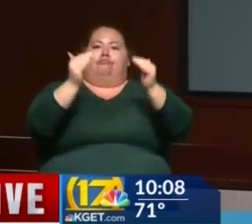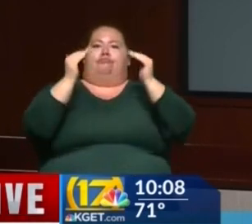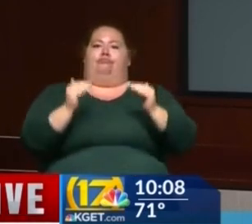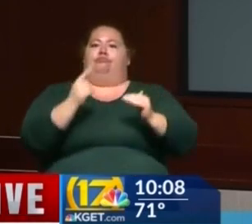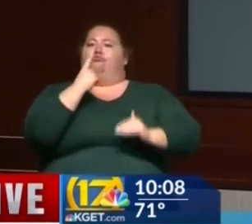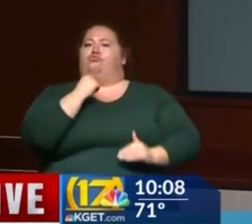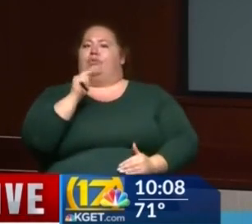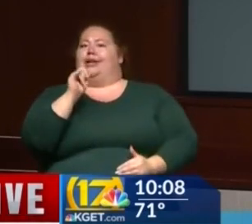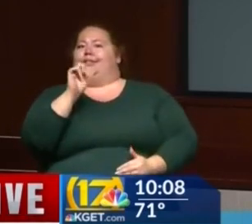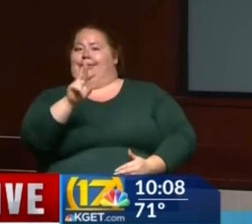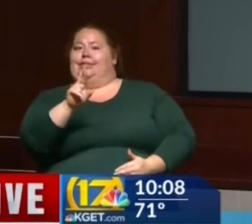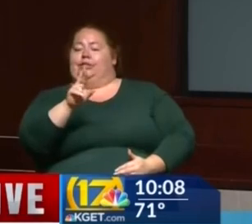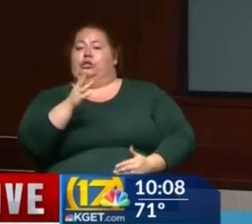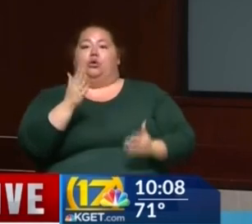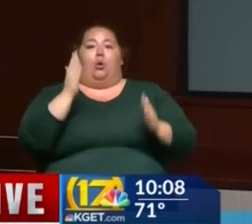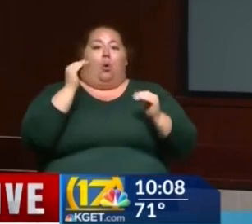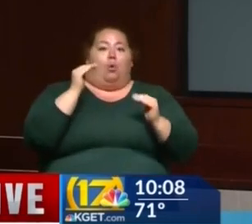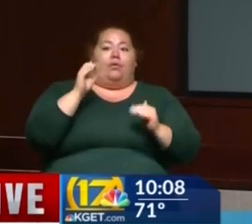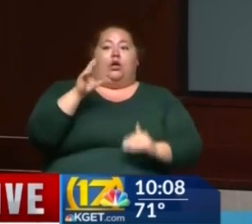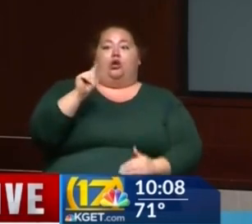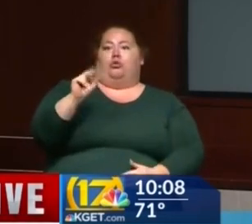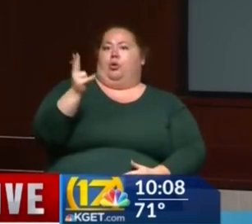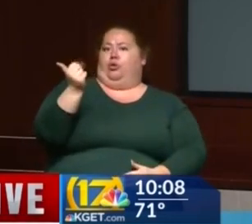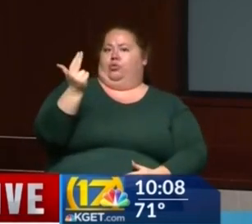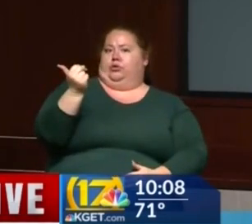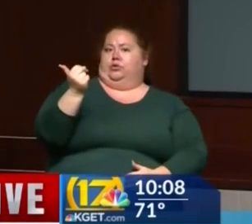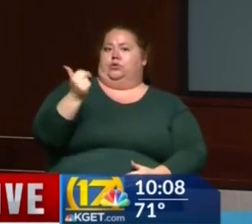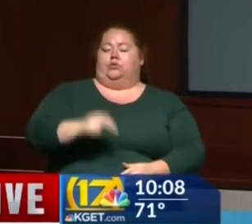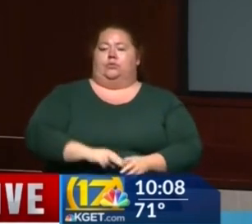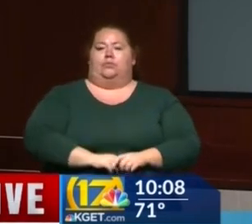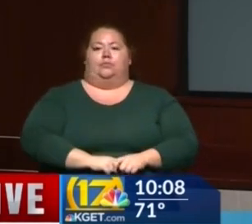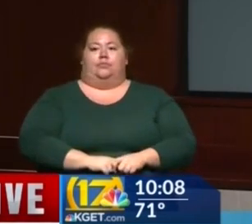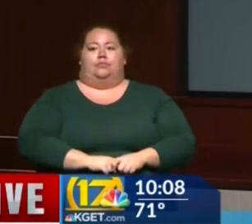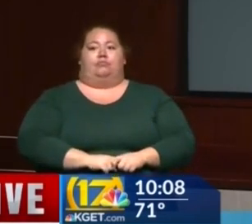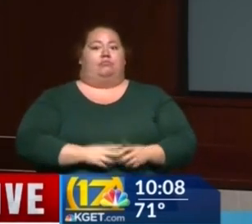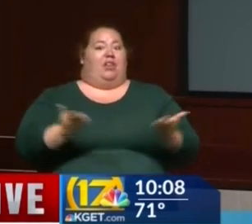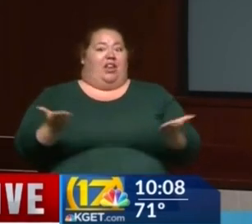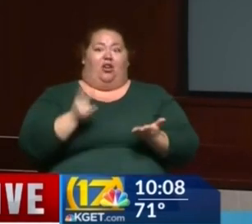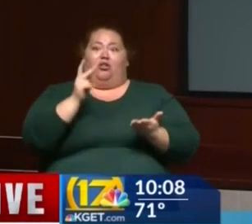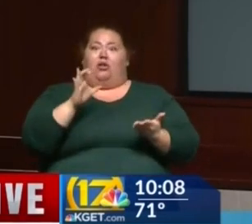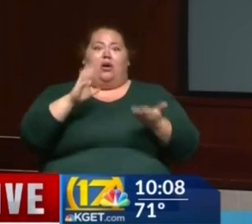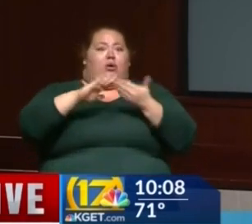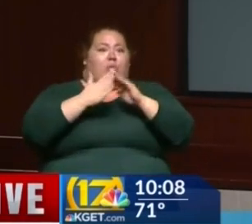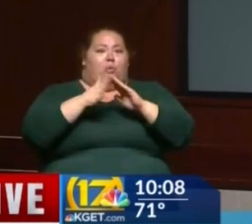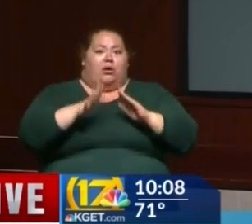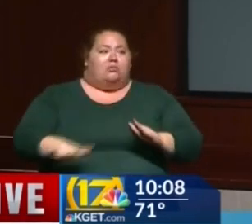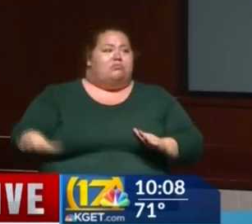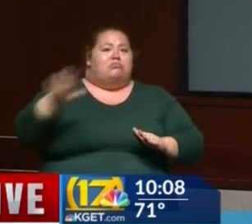CONTINUE MEETING THE METRICS NEXT WEEK AS WELL THE COUNTY COULD OFFICIALLY BE WITHIN TIER